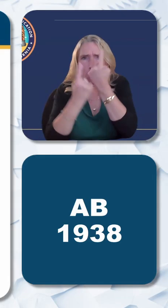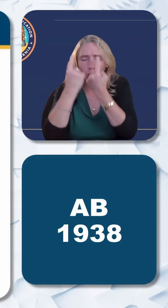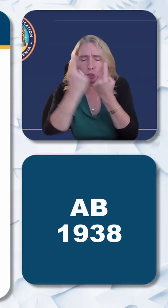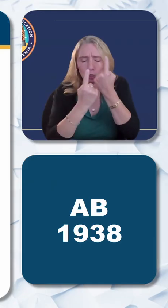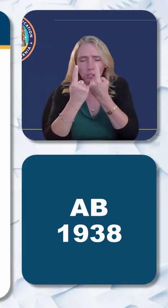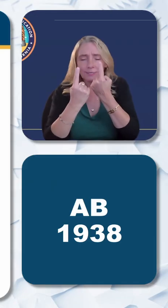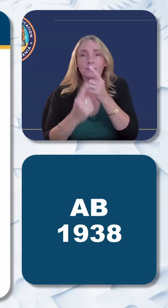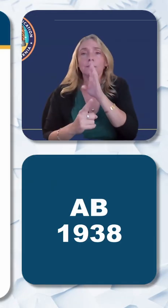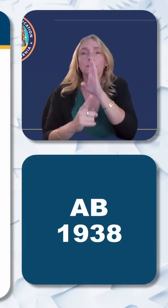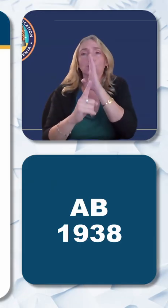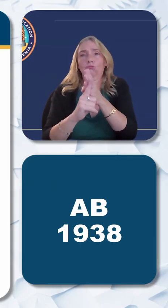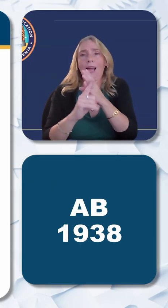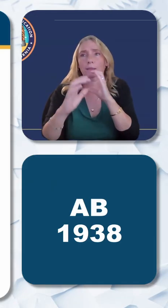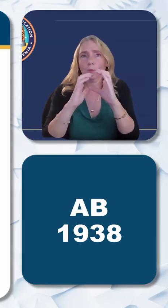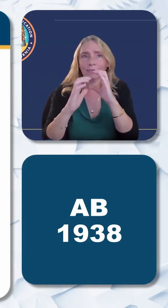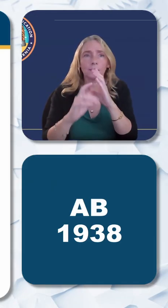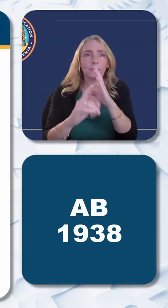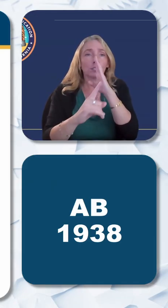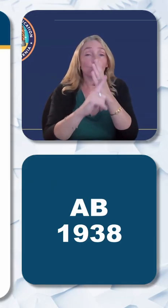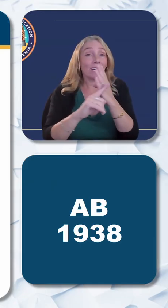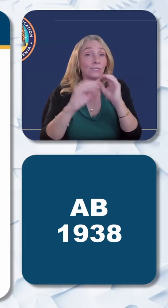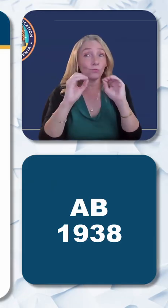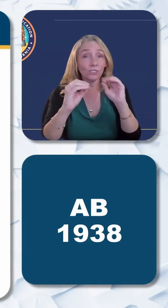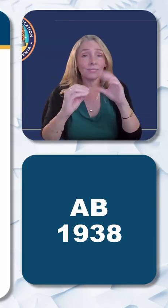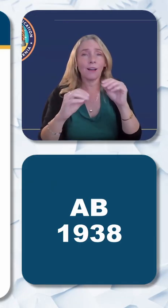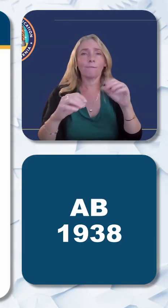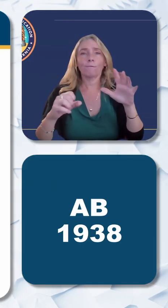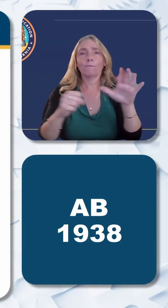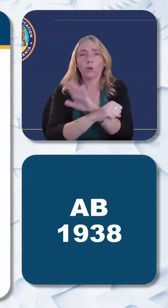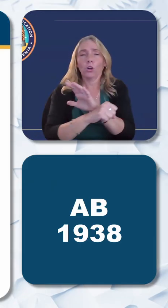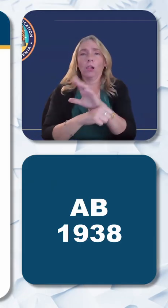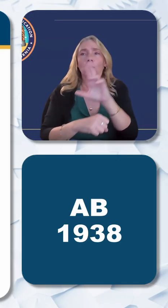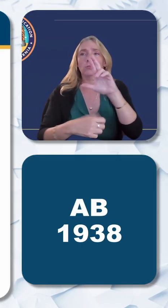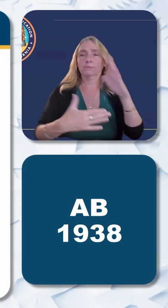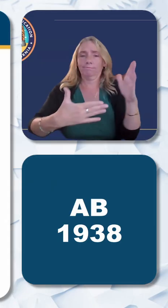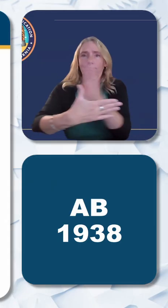teams to actively consider direct communication, direct instruction,